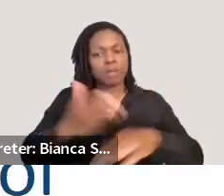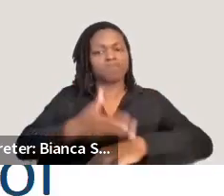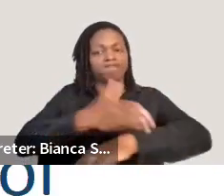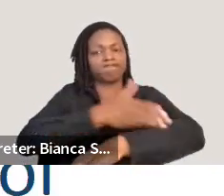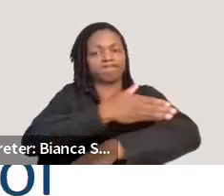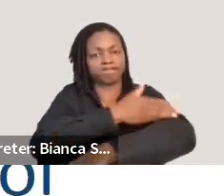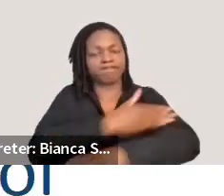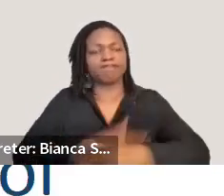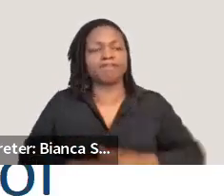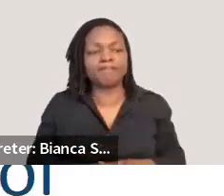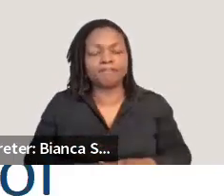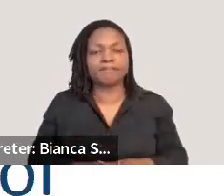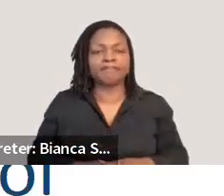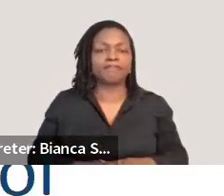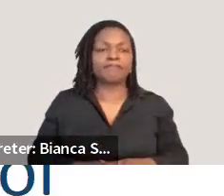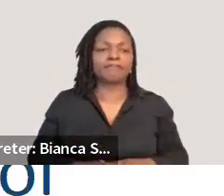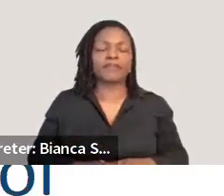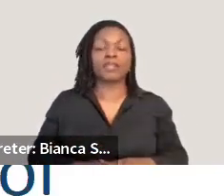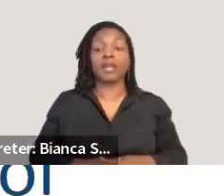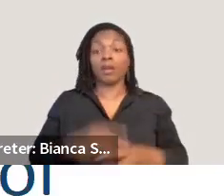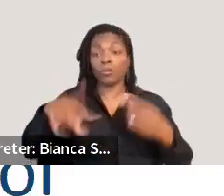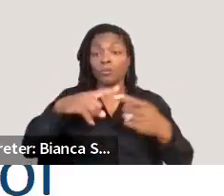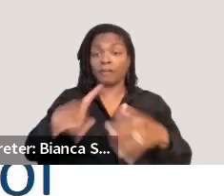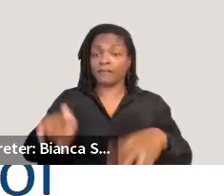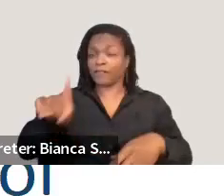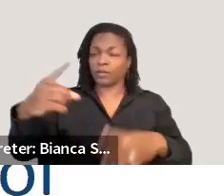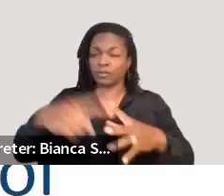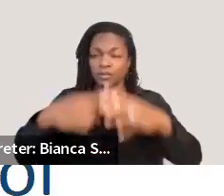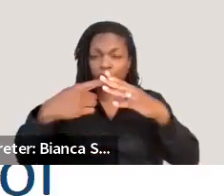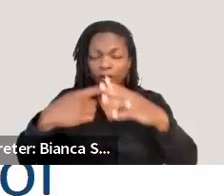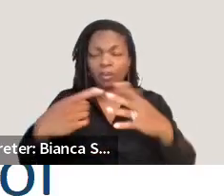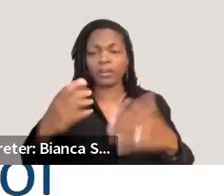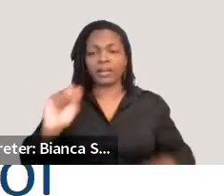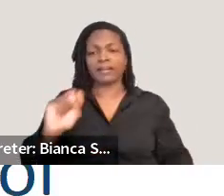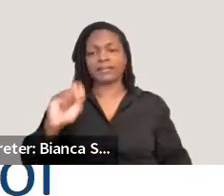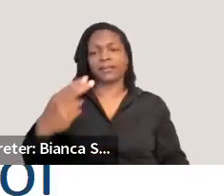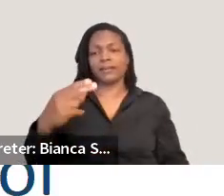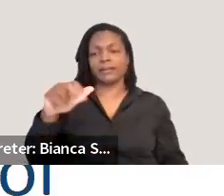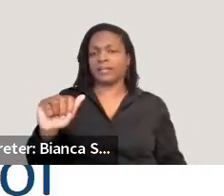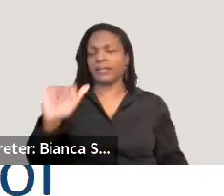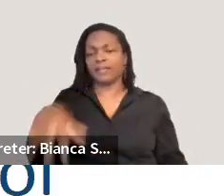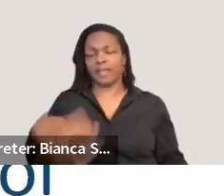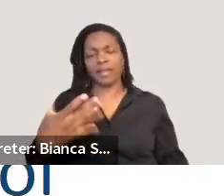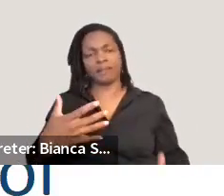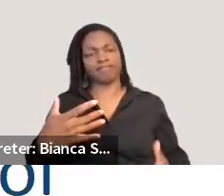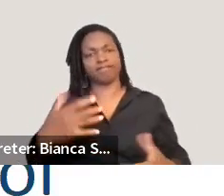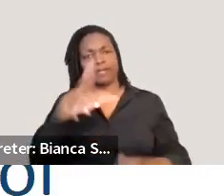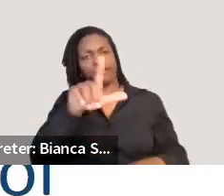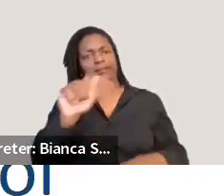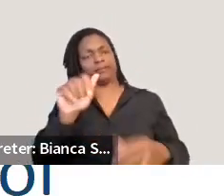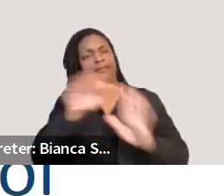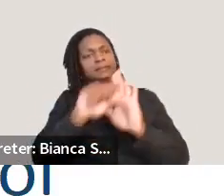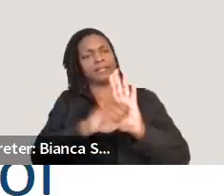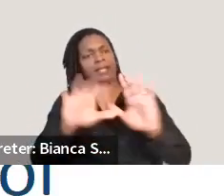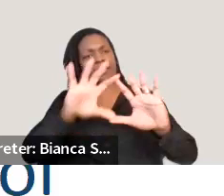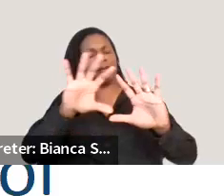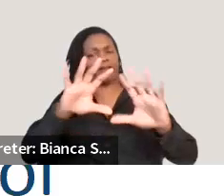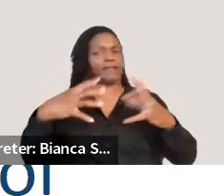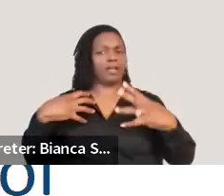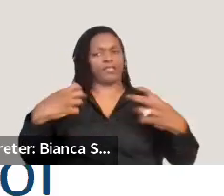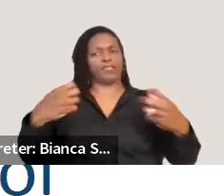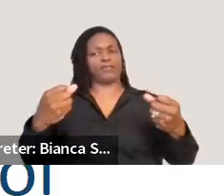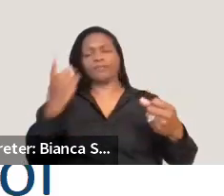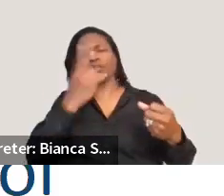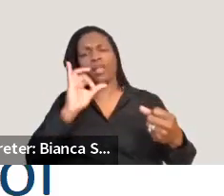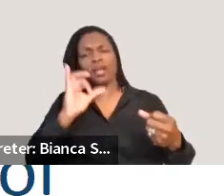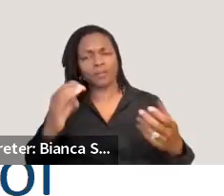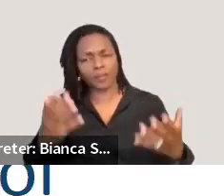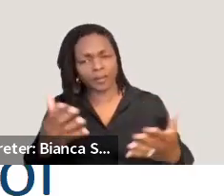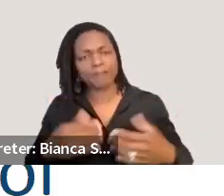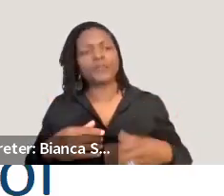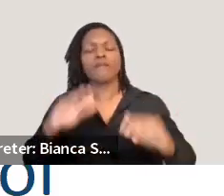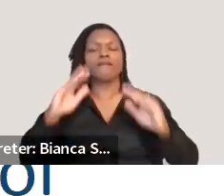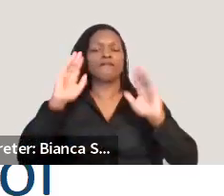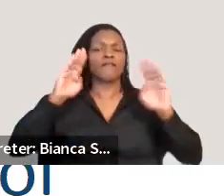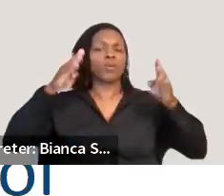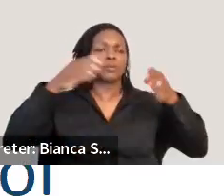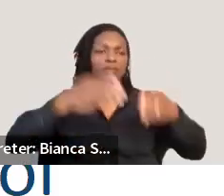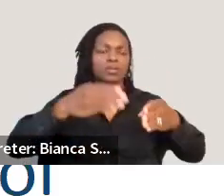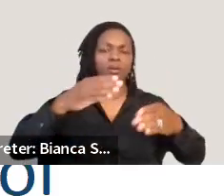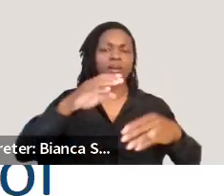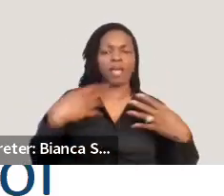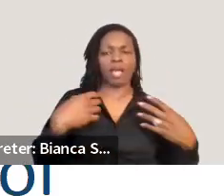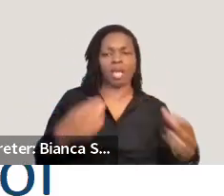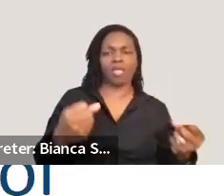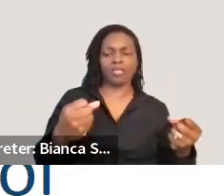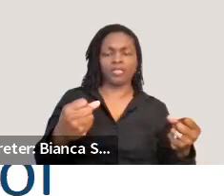We really wanted to make sure that there was a focus on health equity. And so we use the prevention institute's health equity framework.